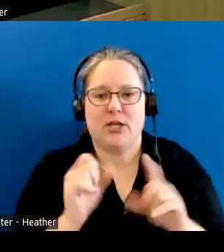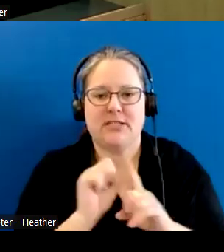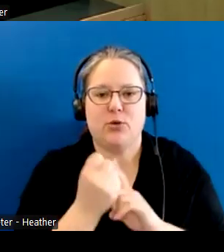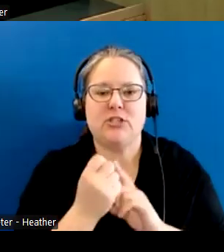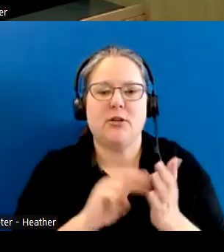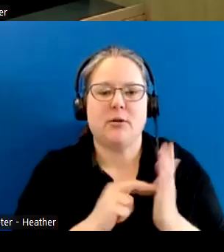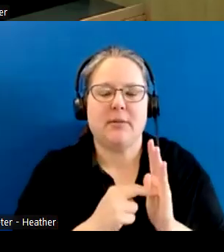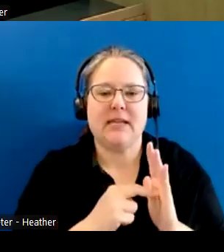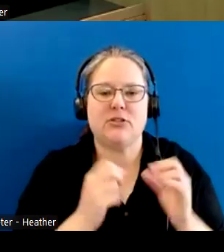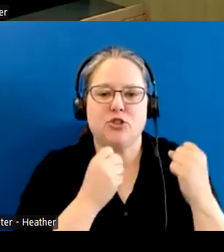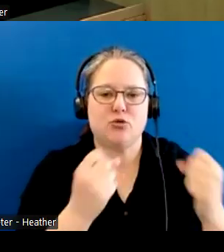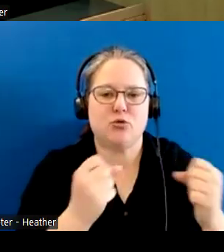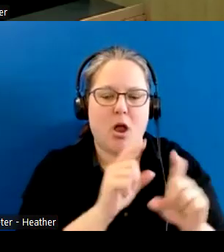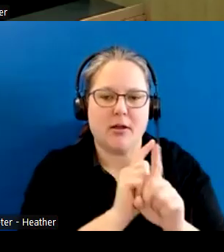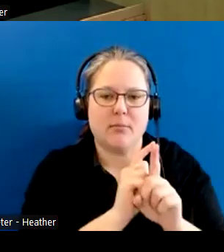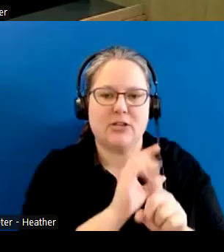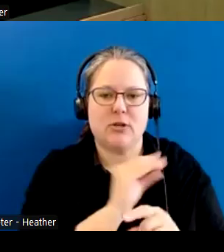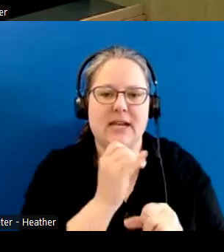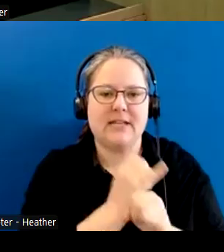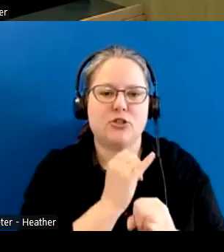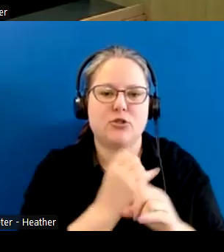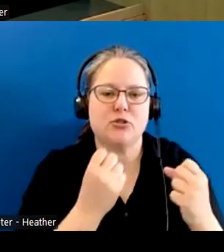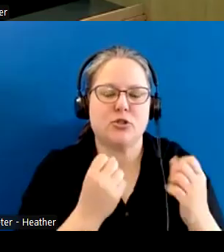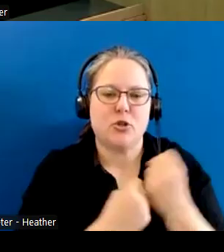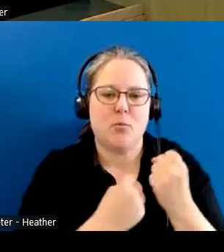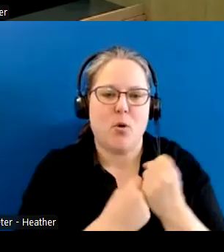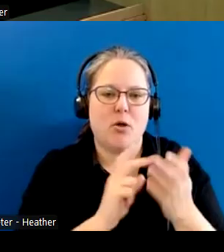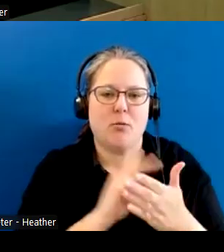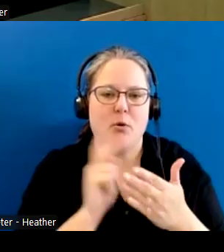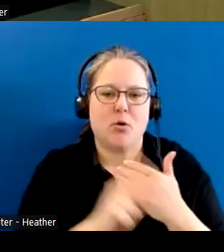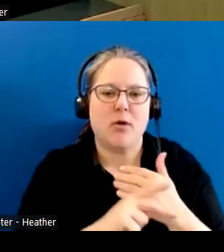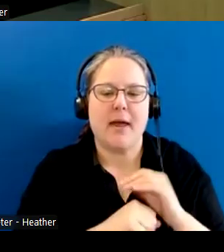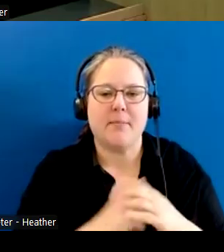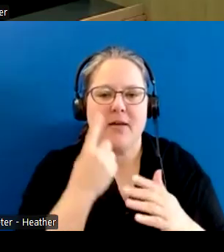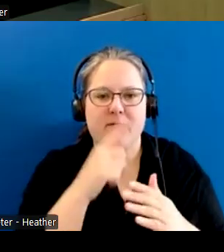the need for strong mentoring and institutional support programs for early career investigators.